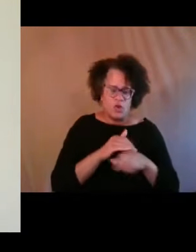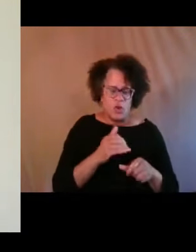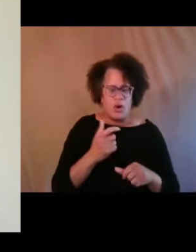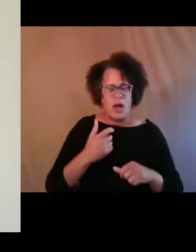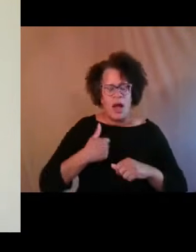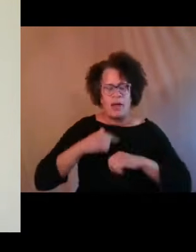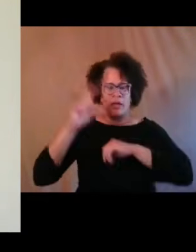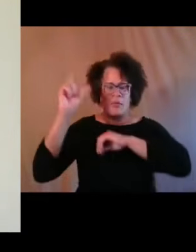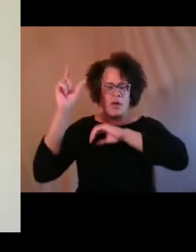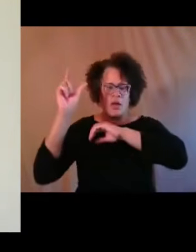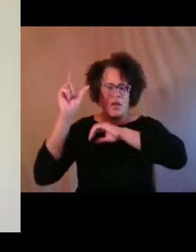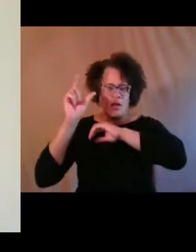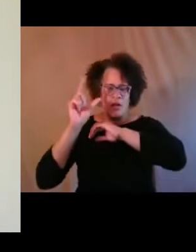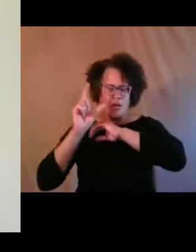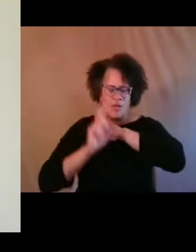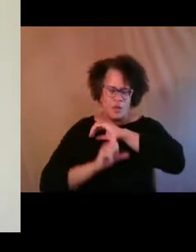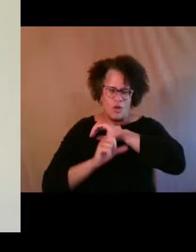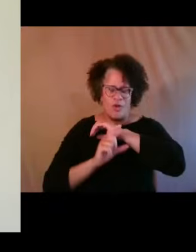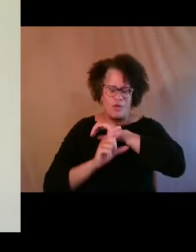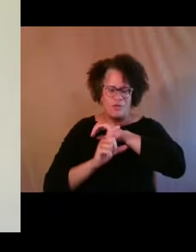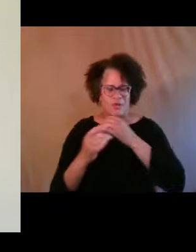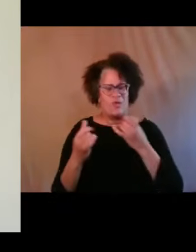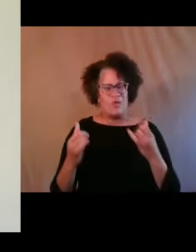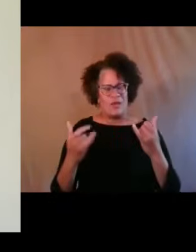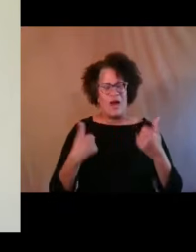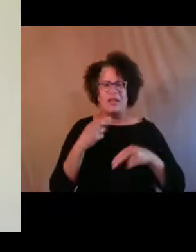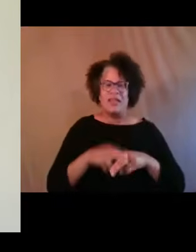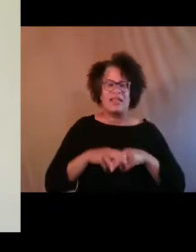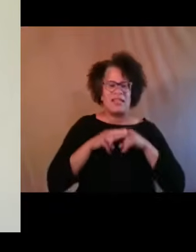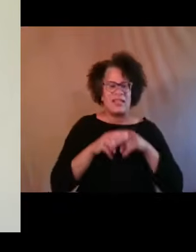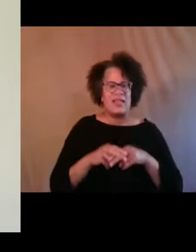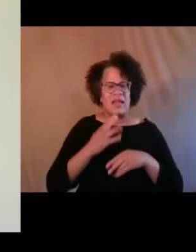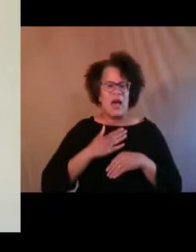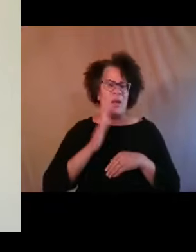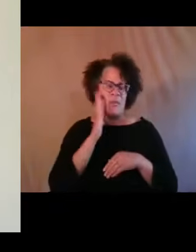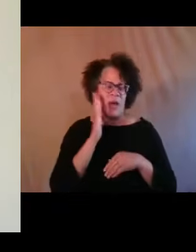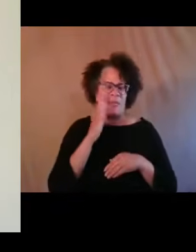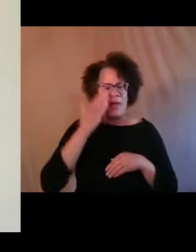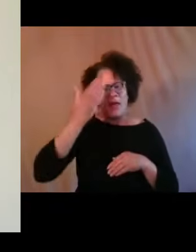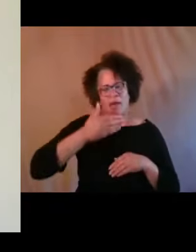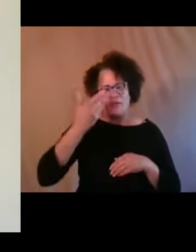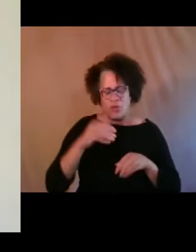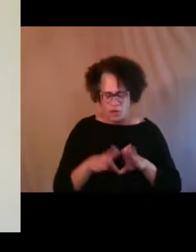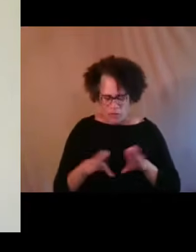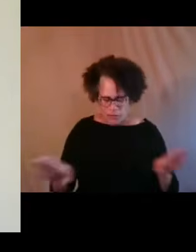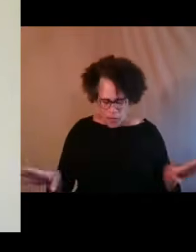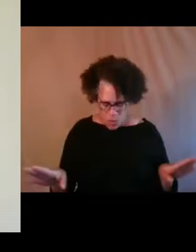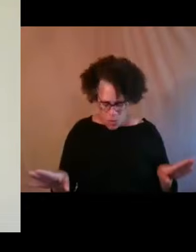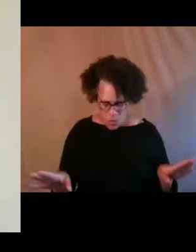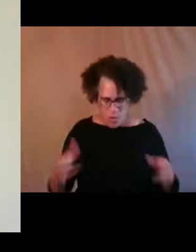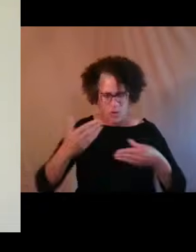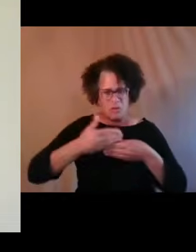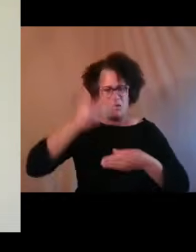So I like to sit on the edge of my bed in front of the floor-length mirror trimmed in wood